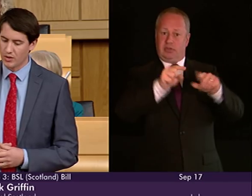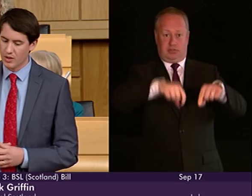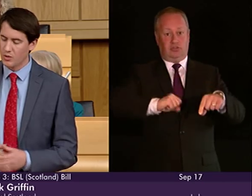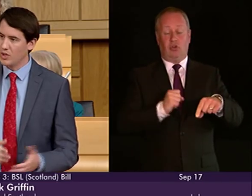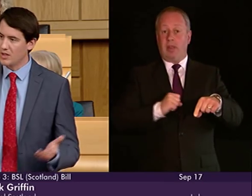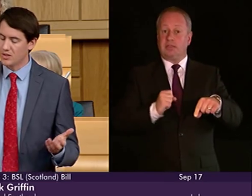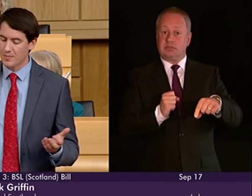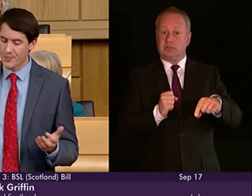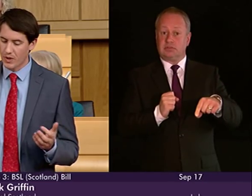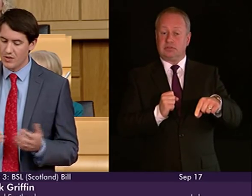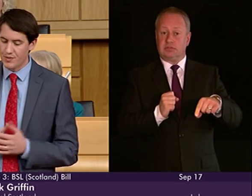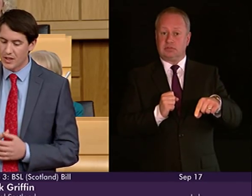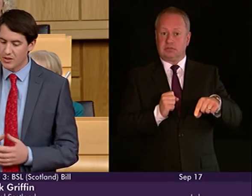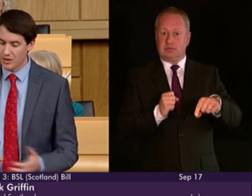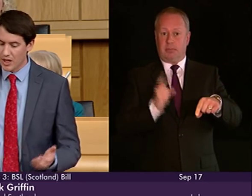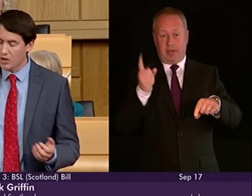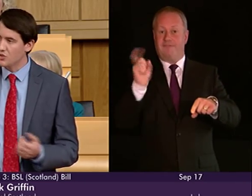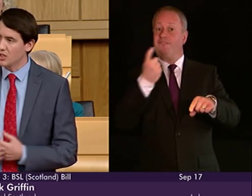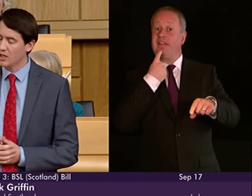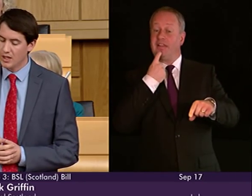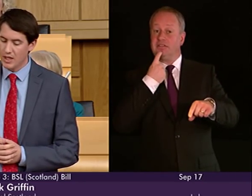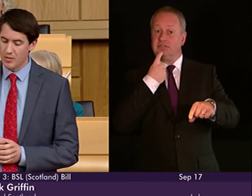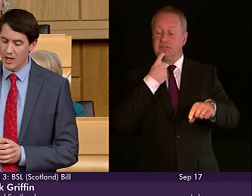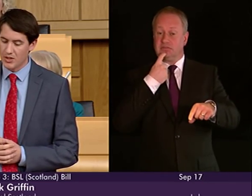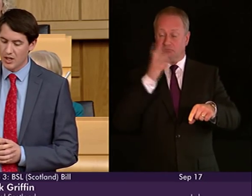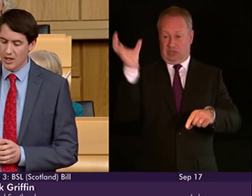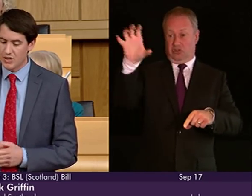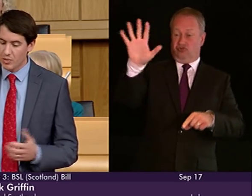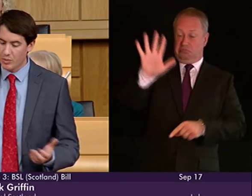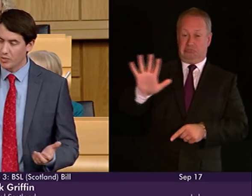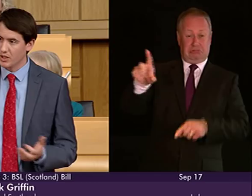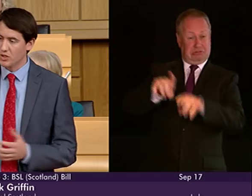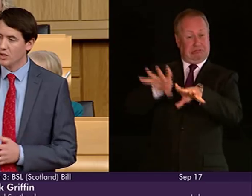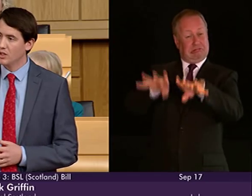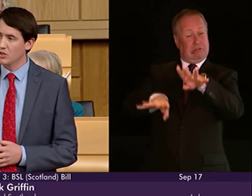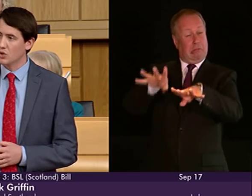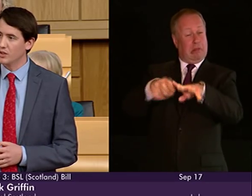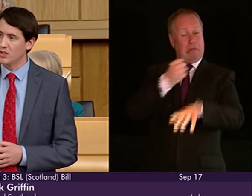Scotland, whereas Finland—a country with a similar population to Scotland—has 750